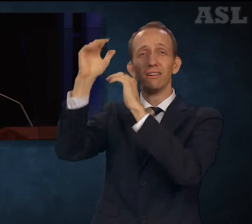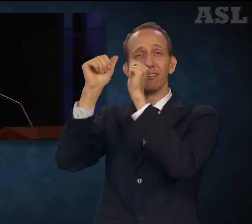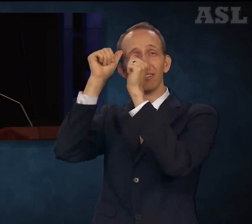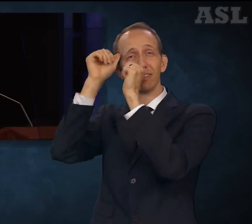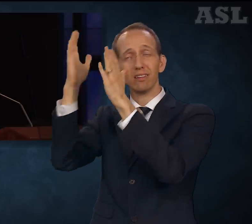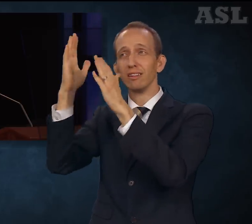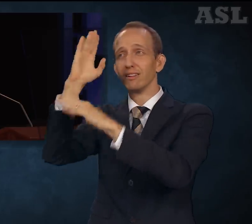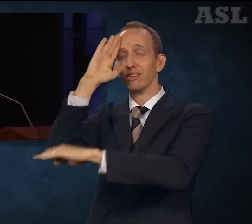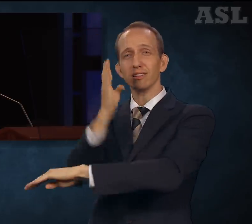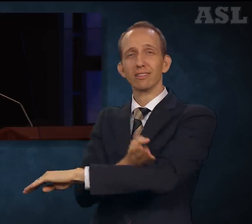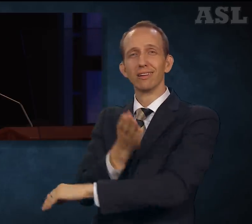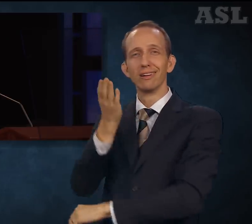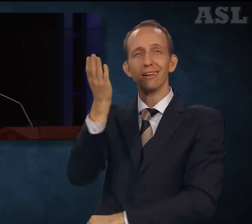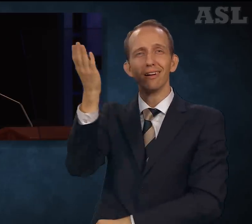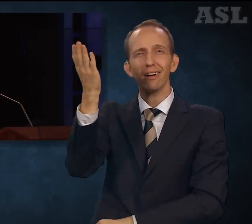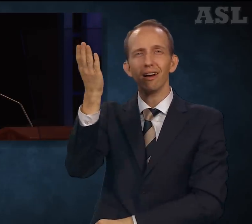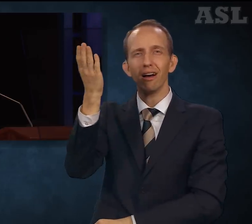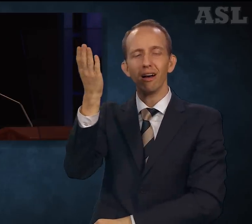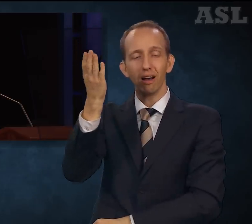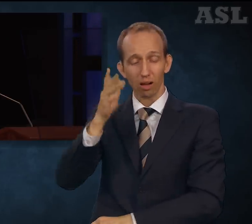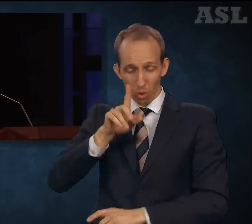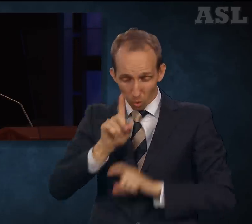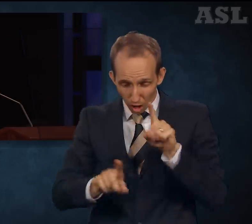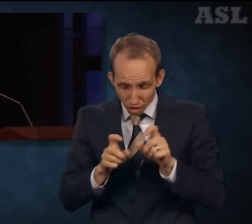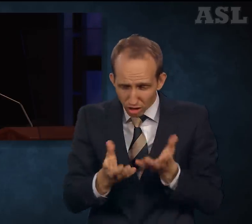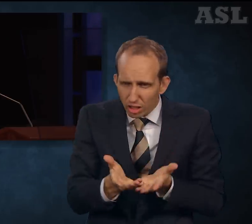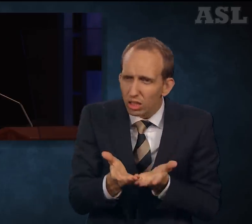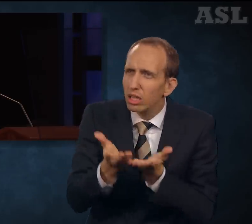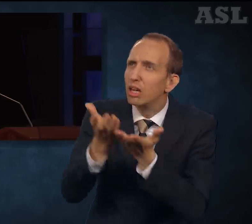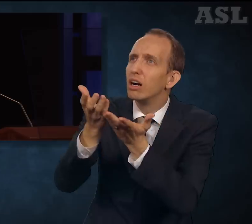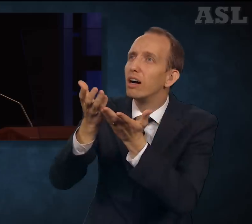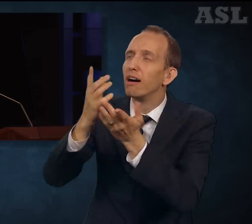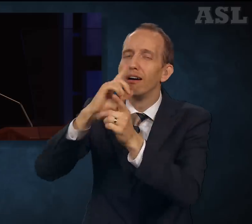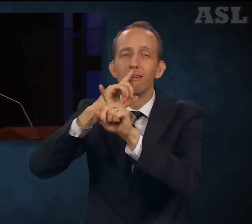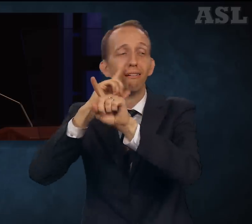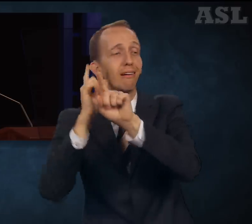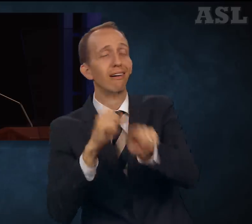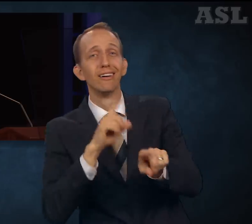THE HEAVENS OPENED! JOSEPH SAW THE FATHER AND THE